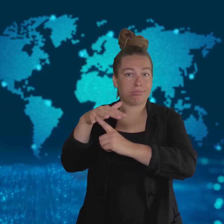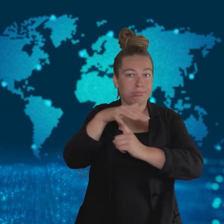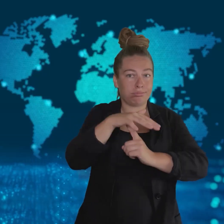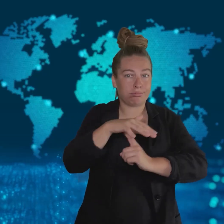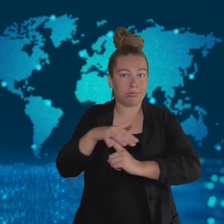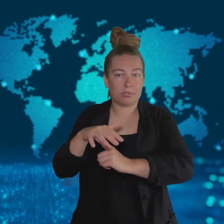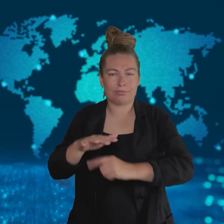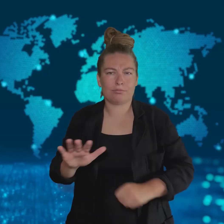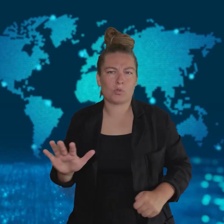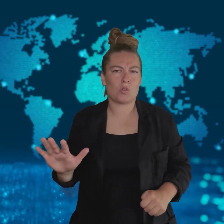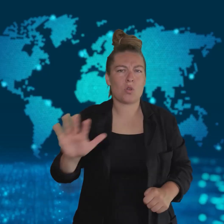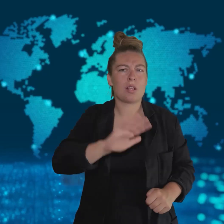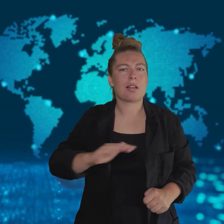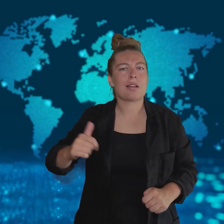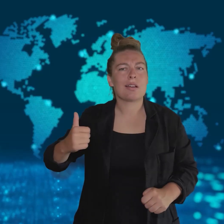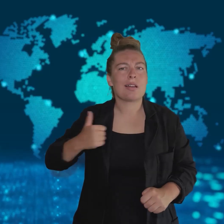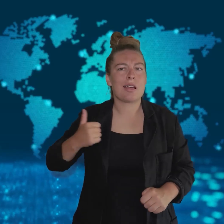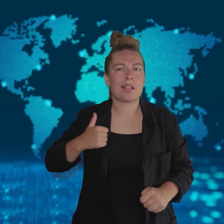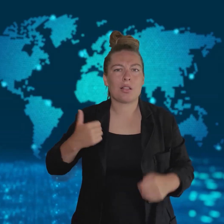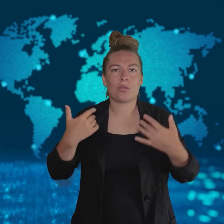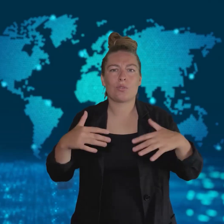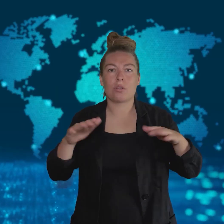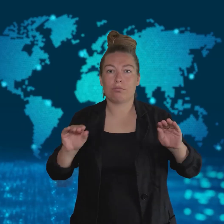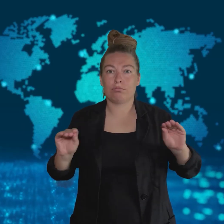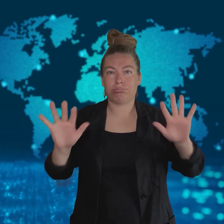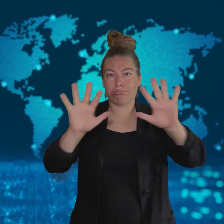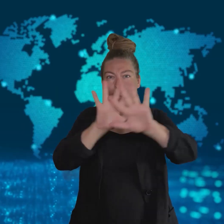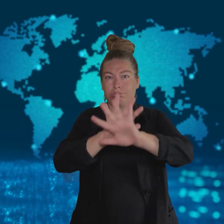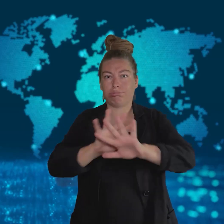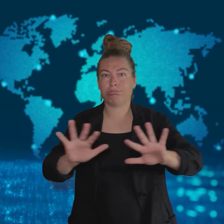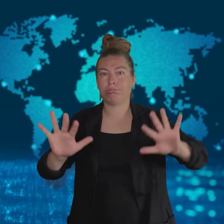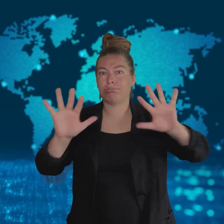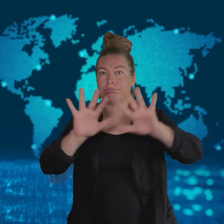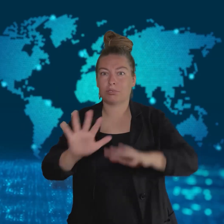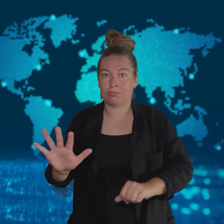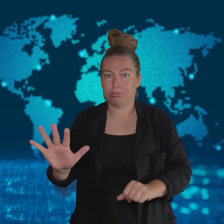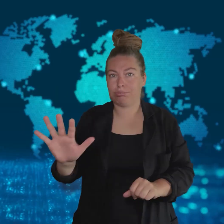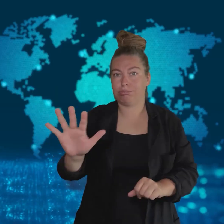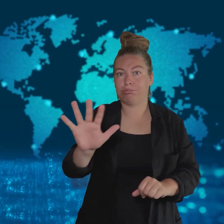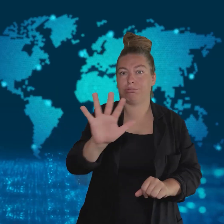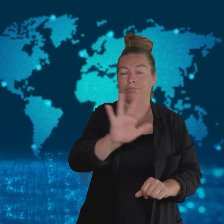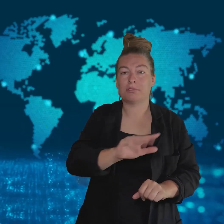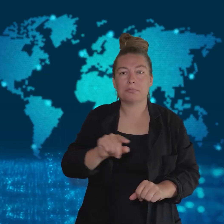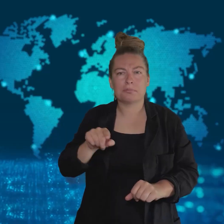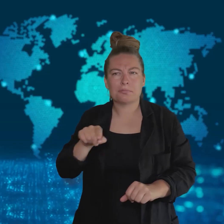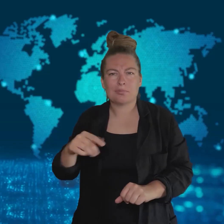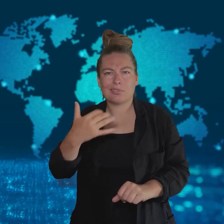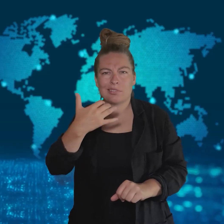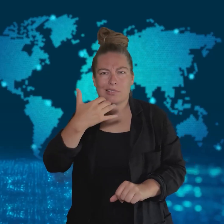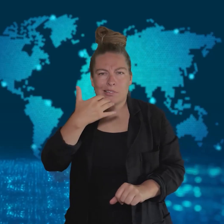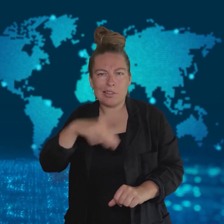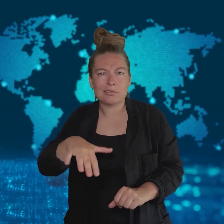Military aircraft and helicopters helped evacuations.